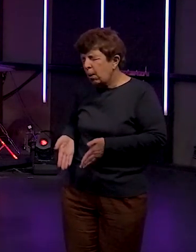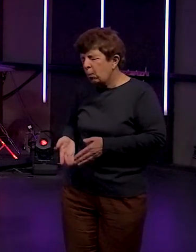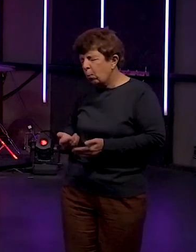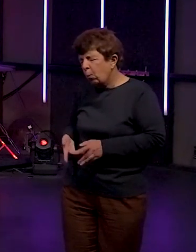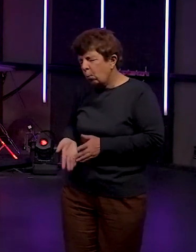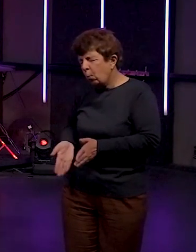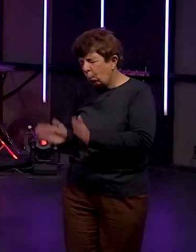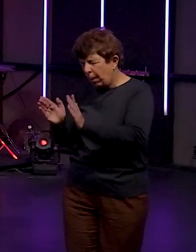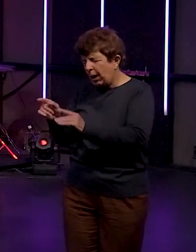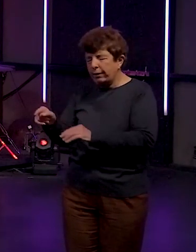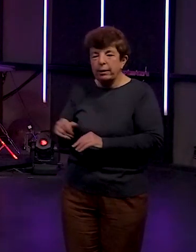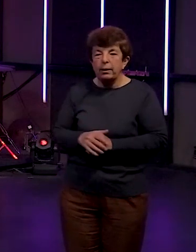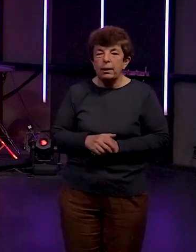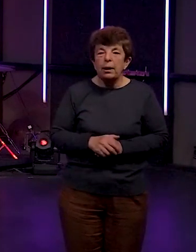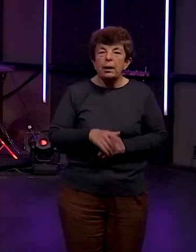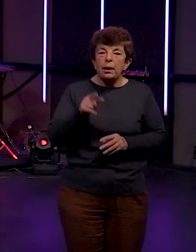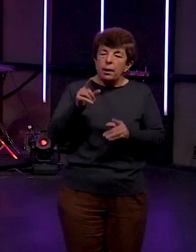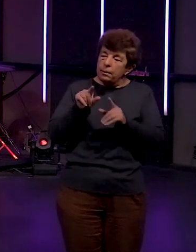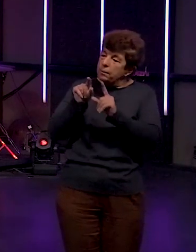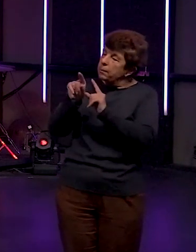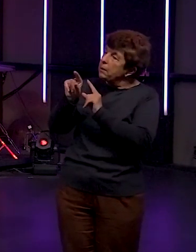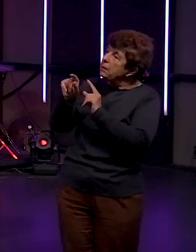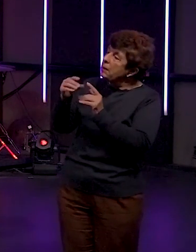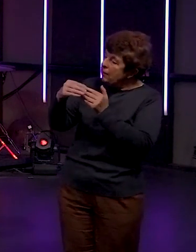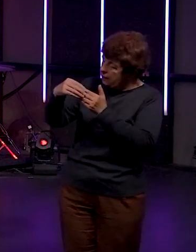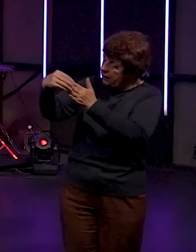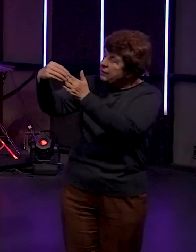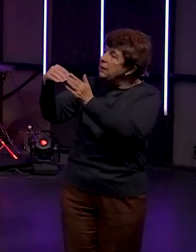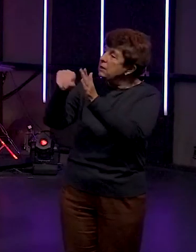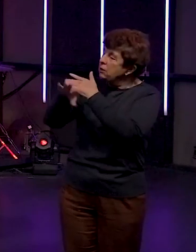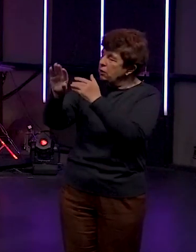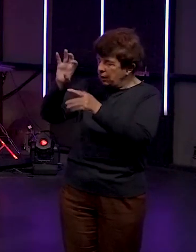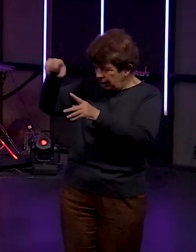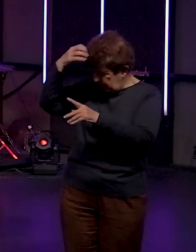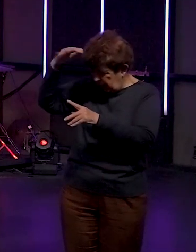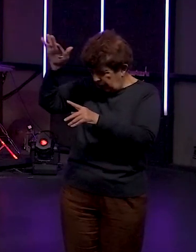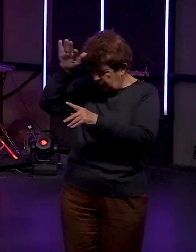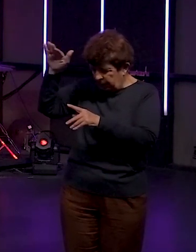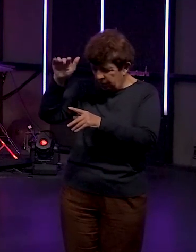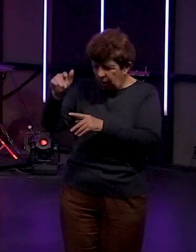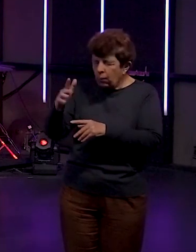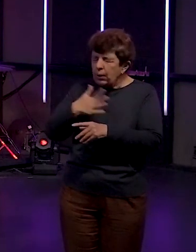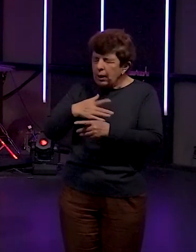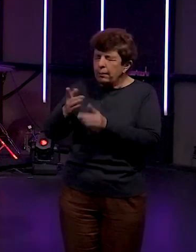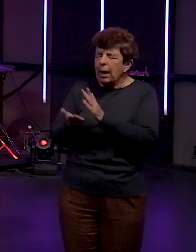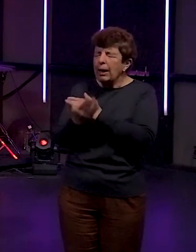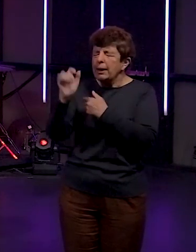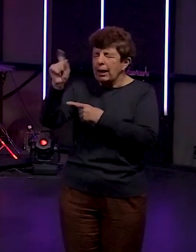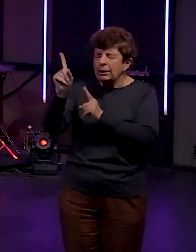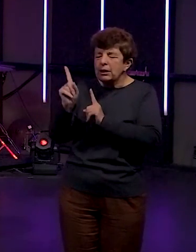It points us to the kingdom of God that we need to come under his instruction.